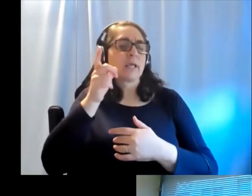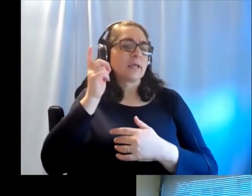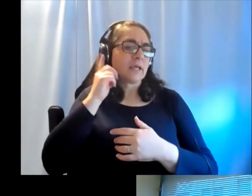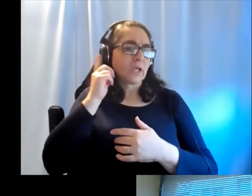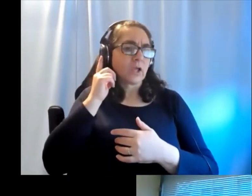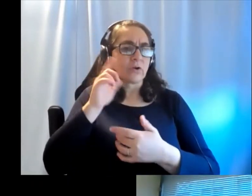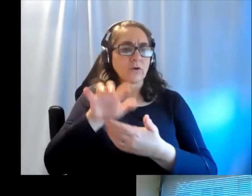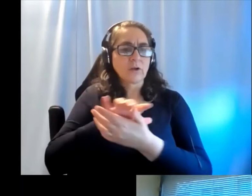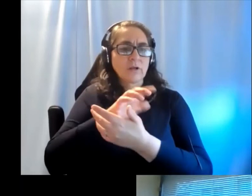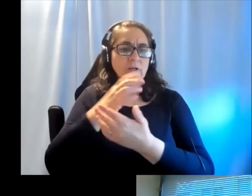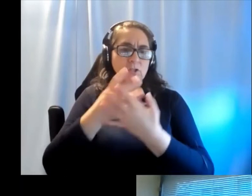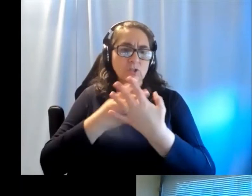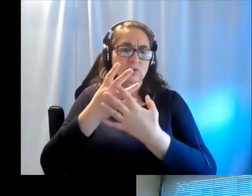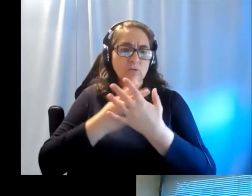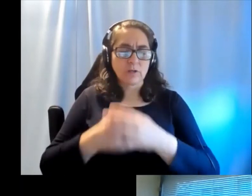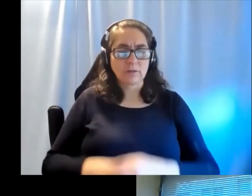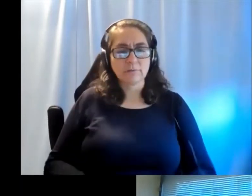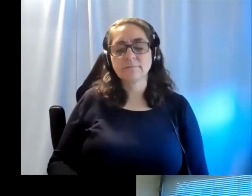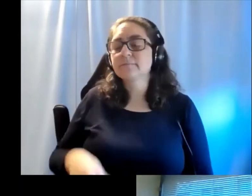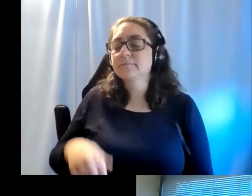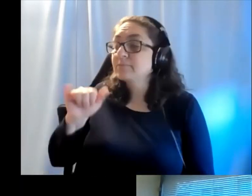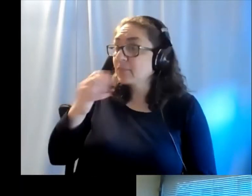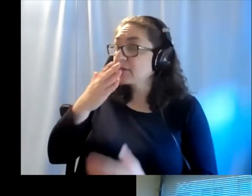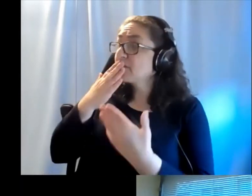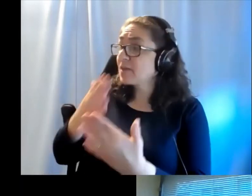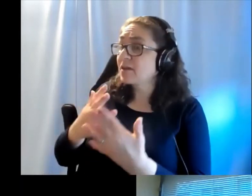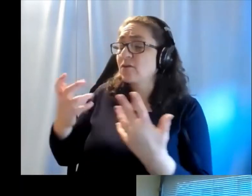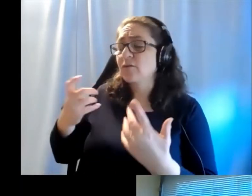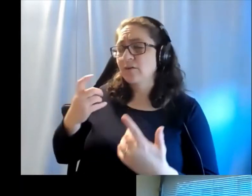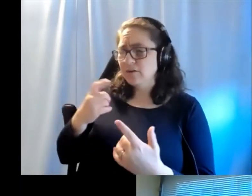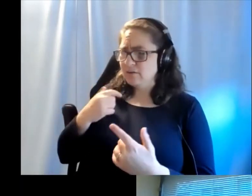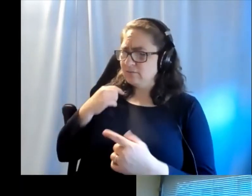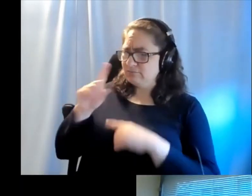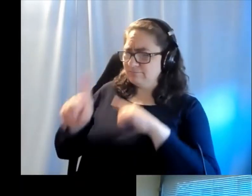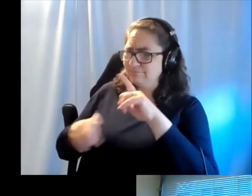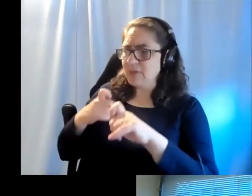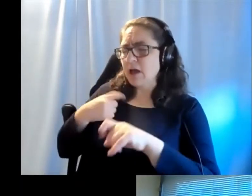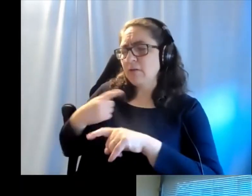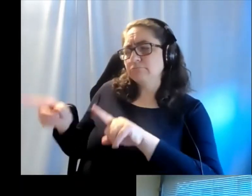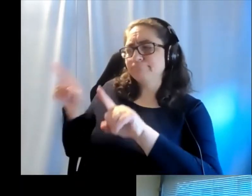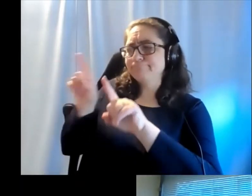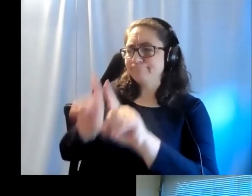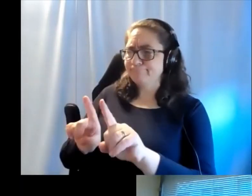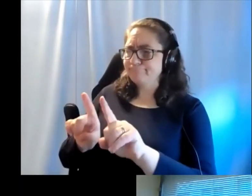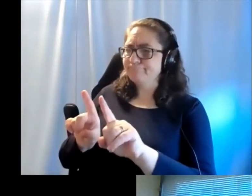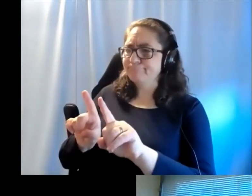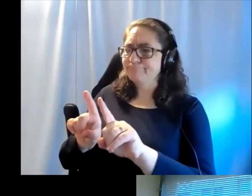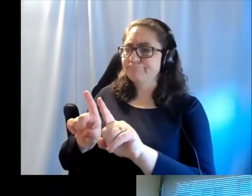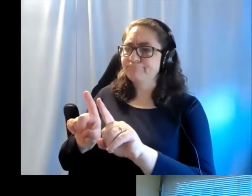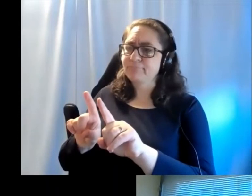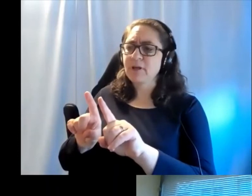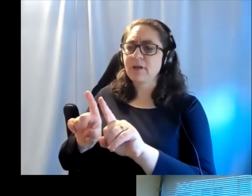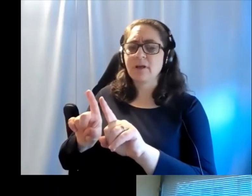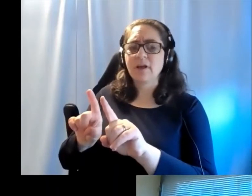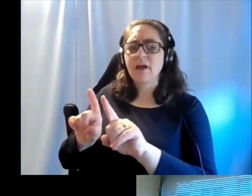We get the question all the time: I am standing next to someone who is wearing headphones